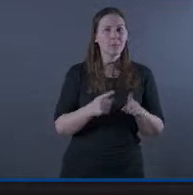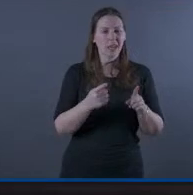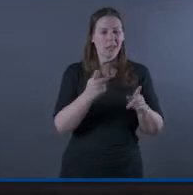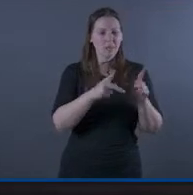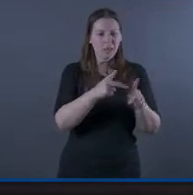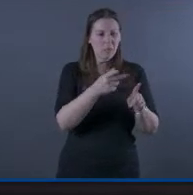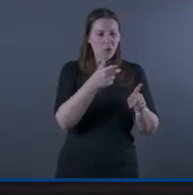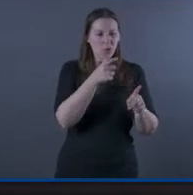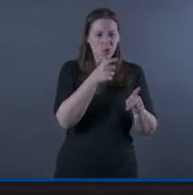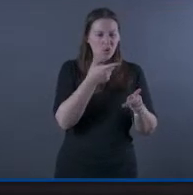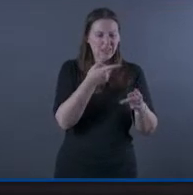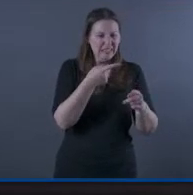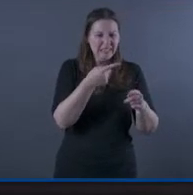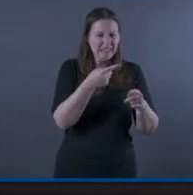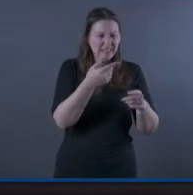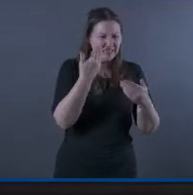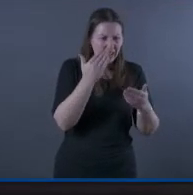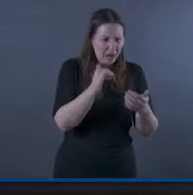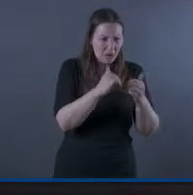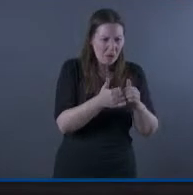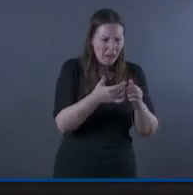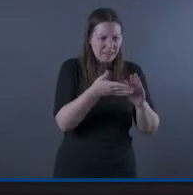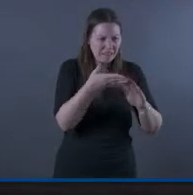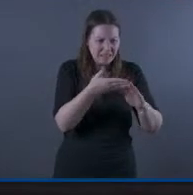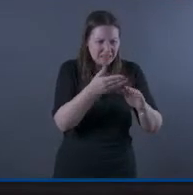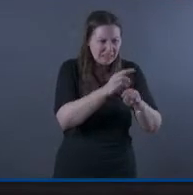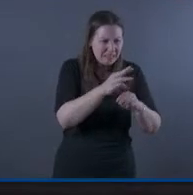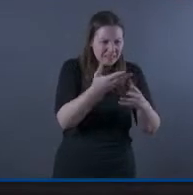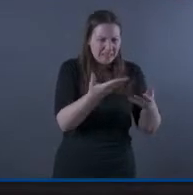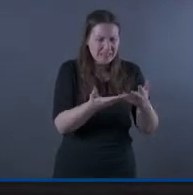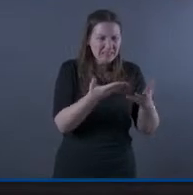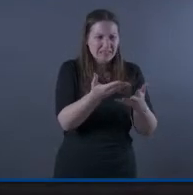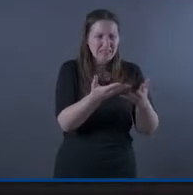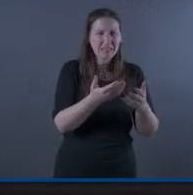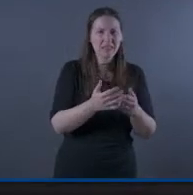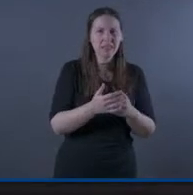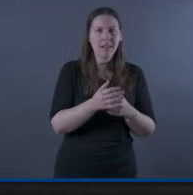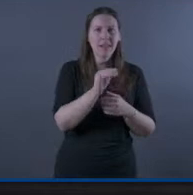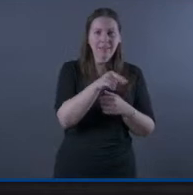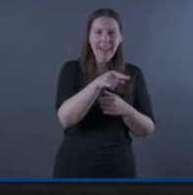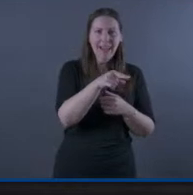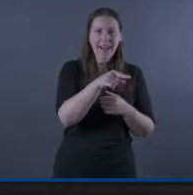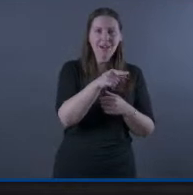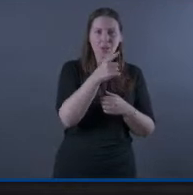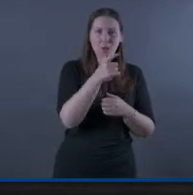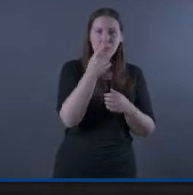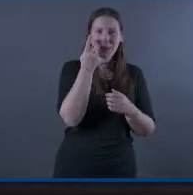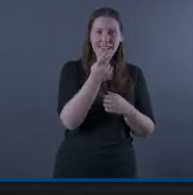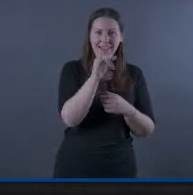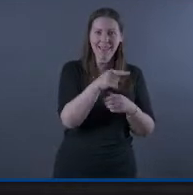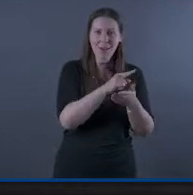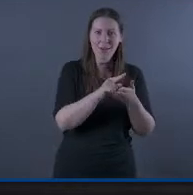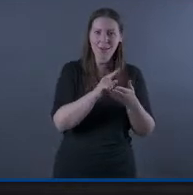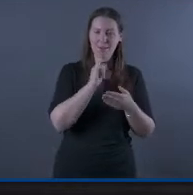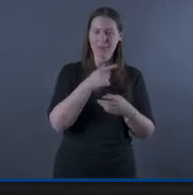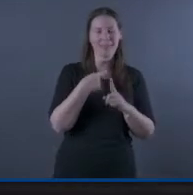And, you know, from a provider perspective, we mentioned that BTC and Whatcom Community College are partners in our community vaccination clinic.